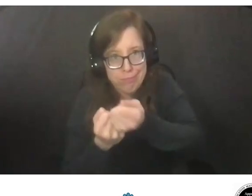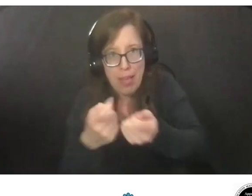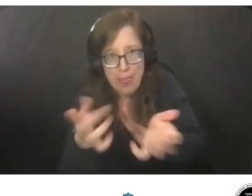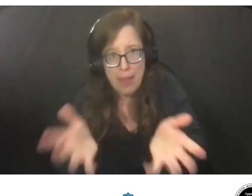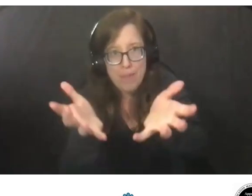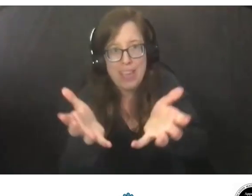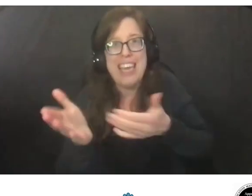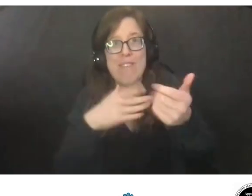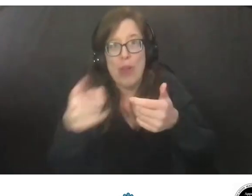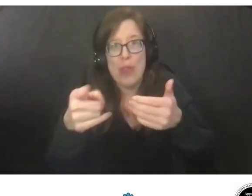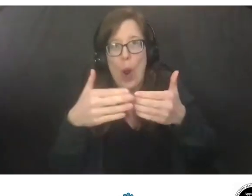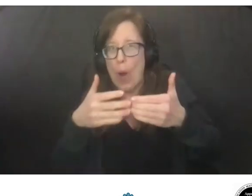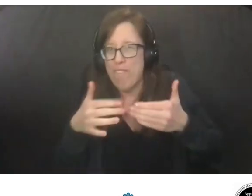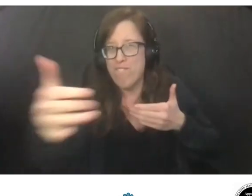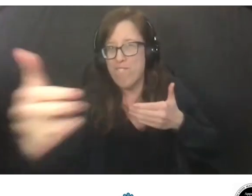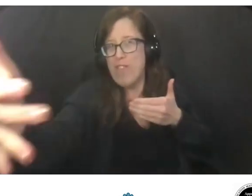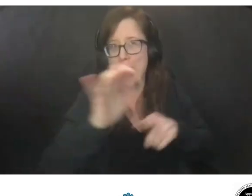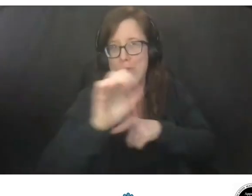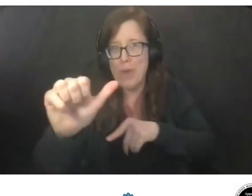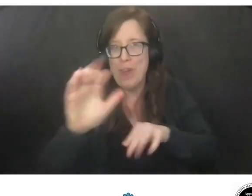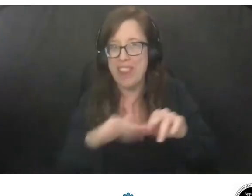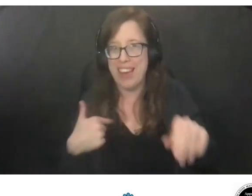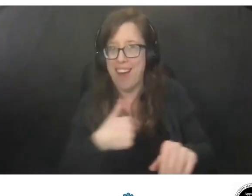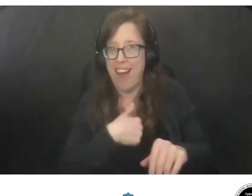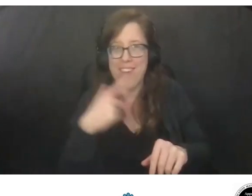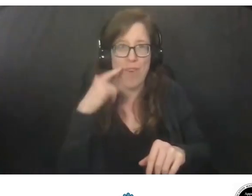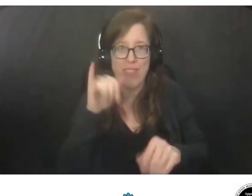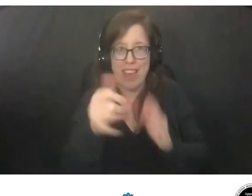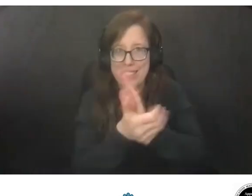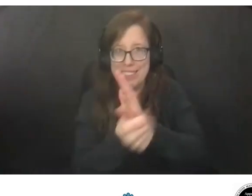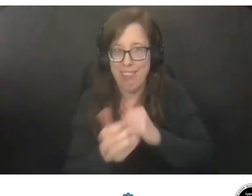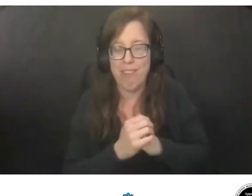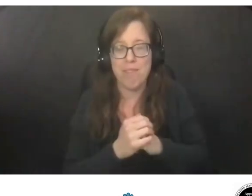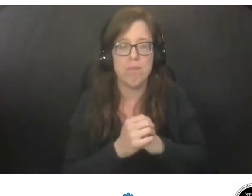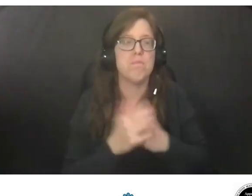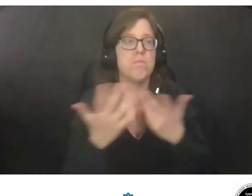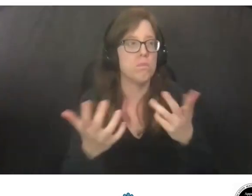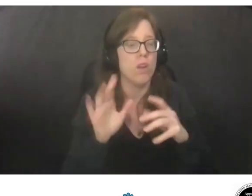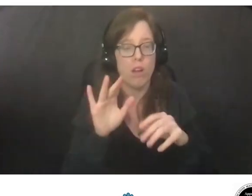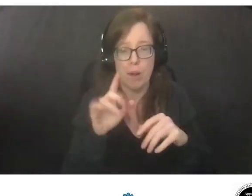even though they're for longer than we are? Student, okay...